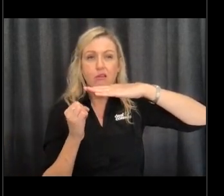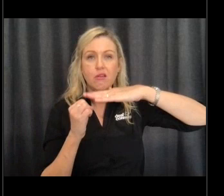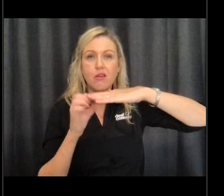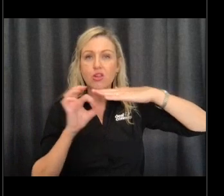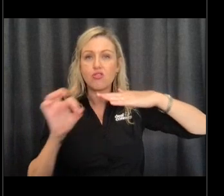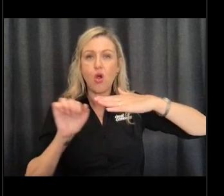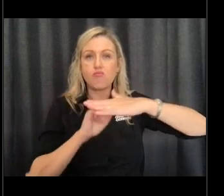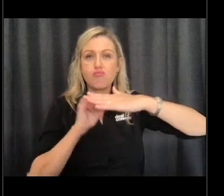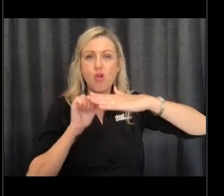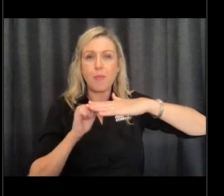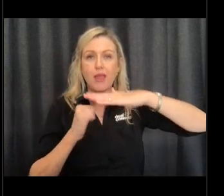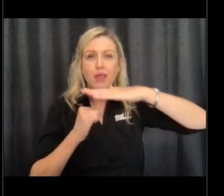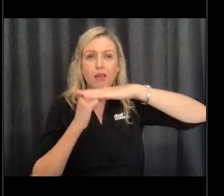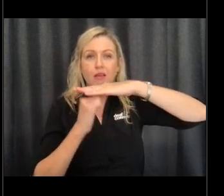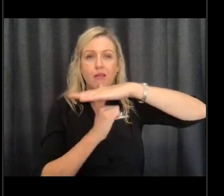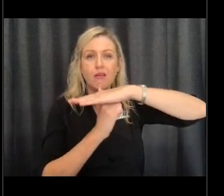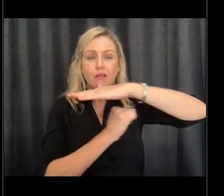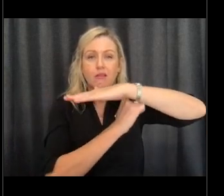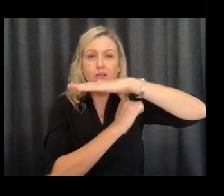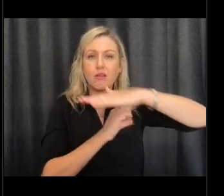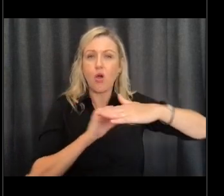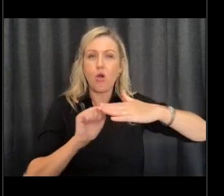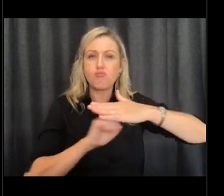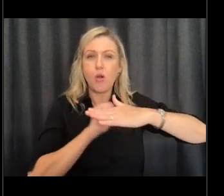and tear on the stumps or they haven't been maintained.